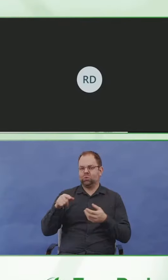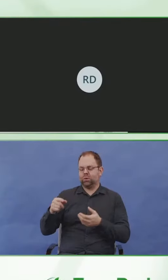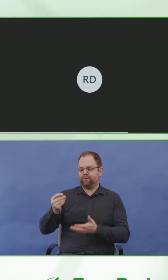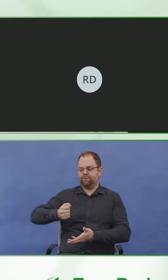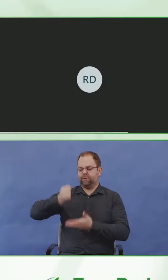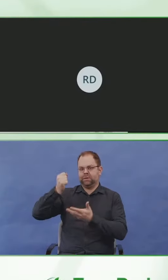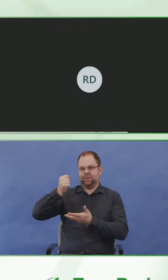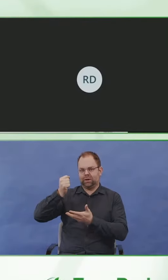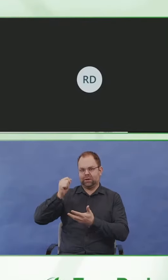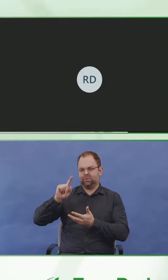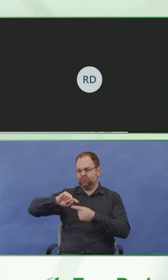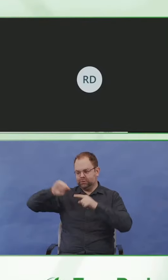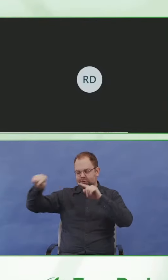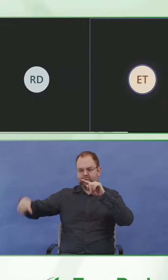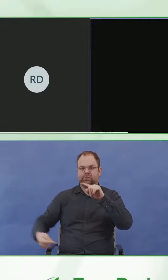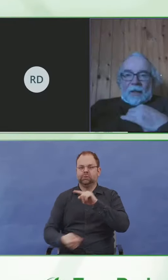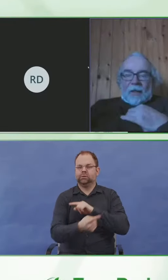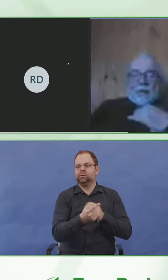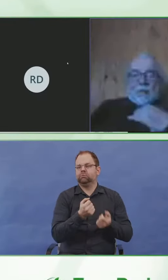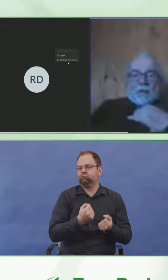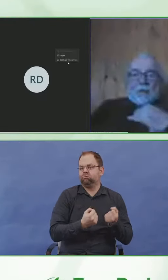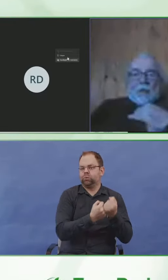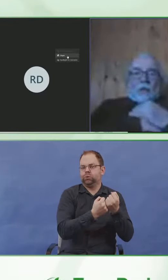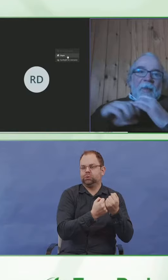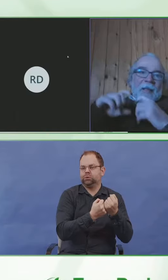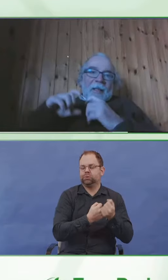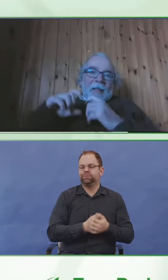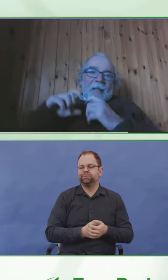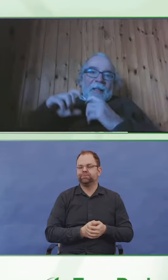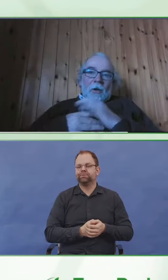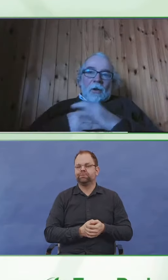This is Stefan, I can really quickly come in, to build on the